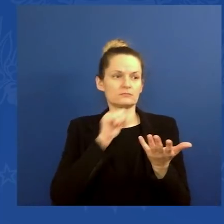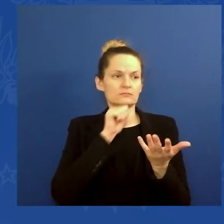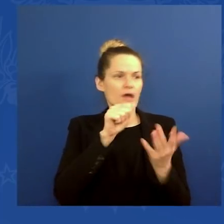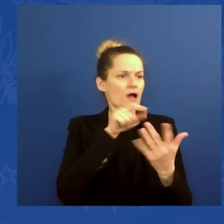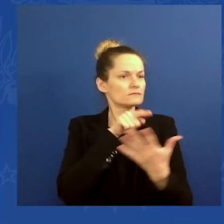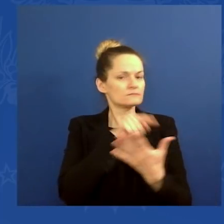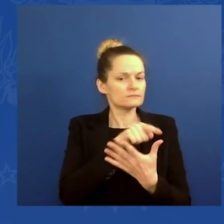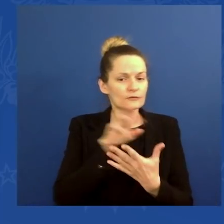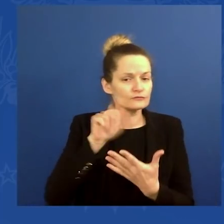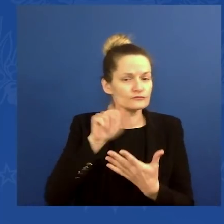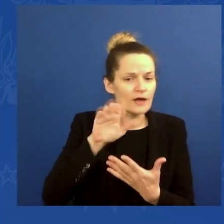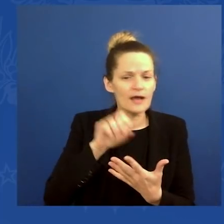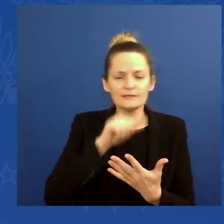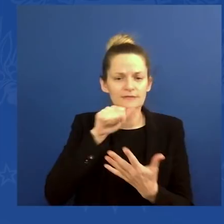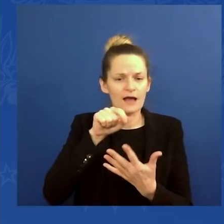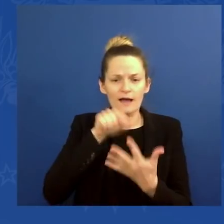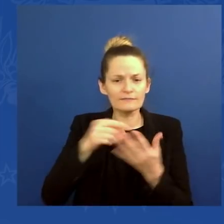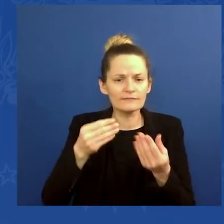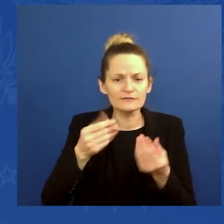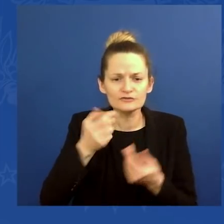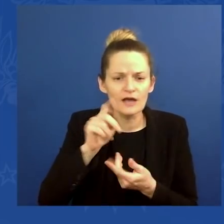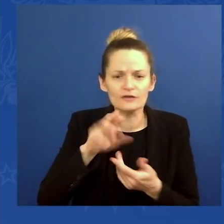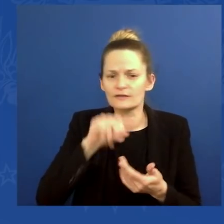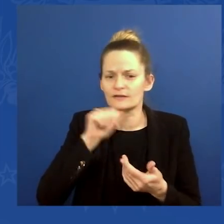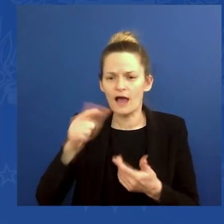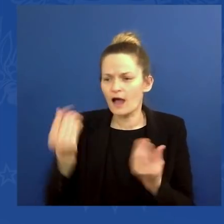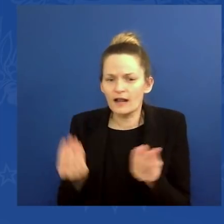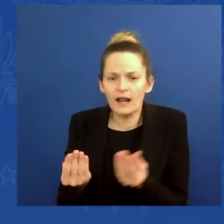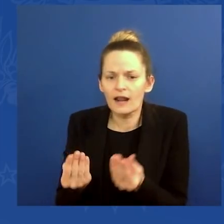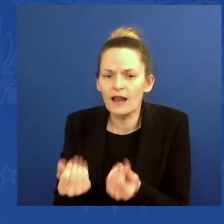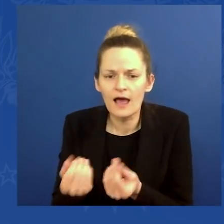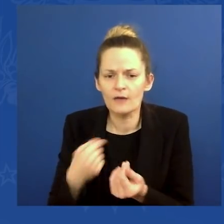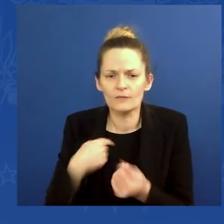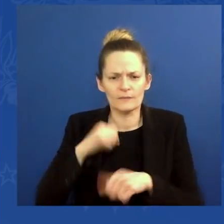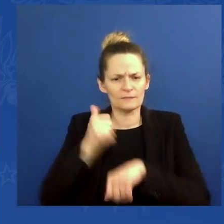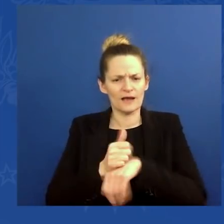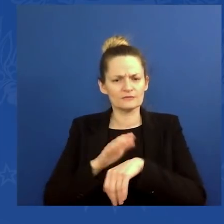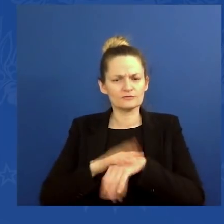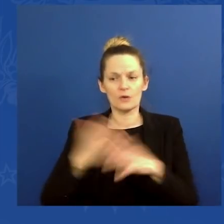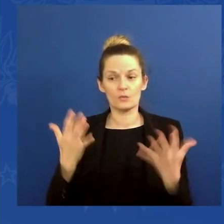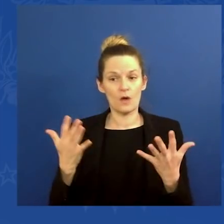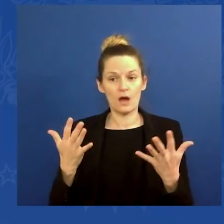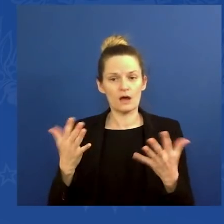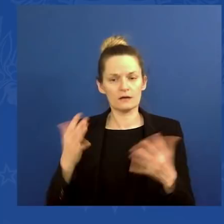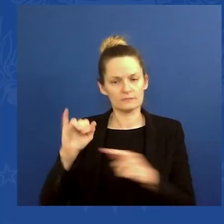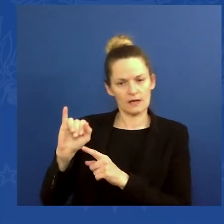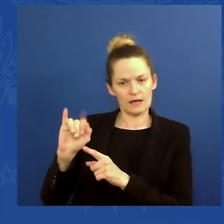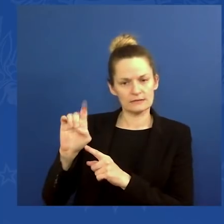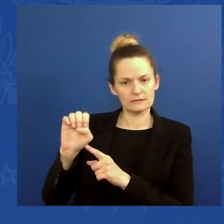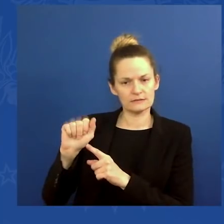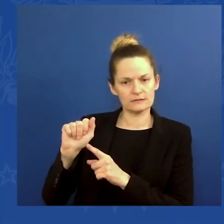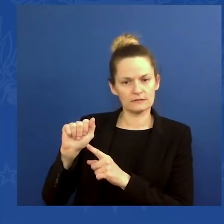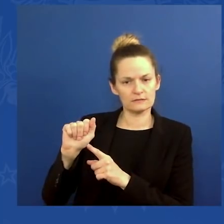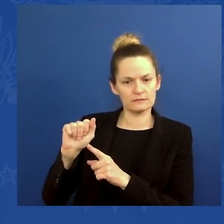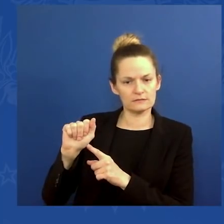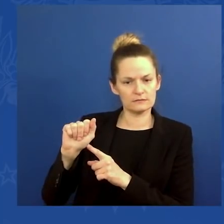not -- not race, not religion, but on a notion, an idea that we hold these truths to be self-evident,